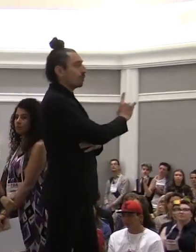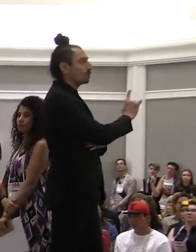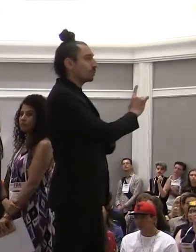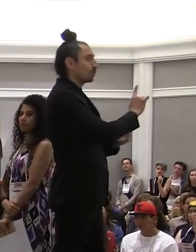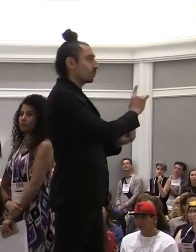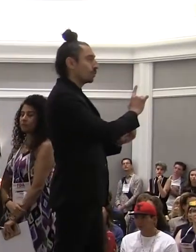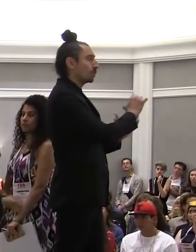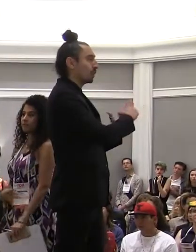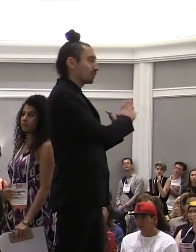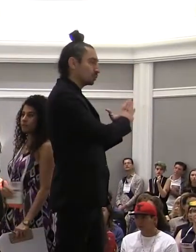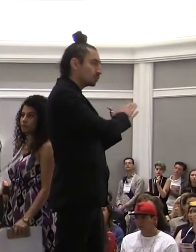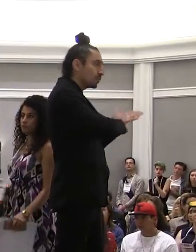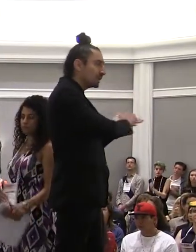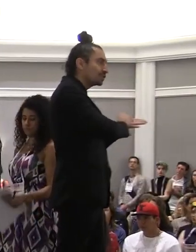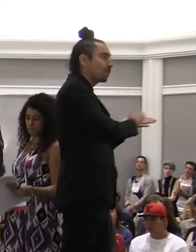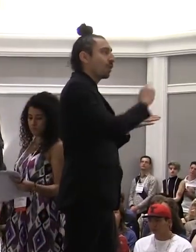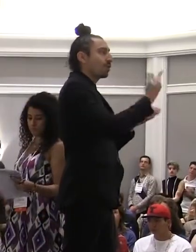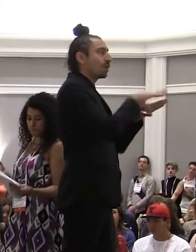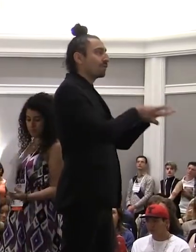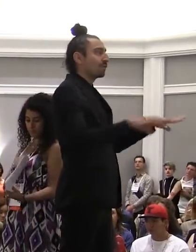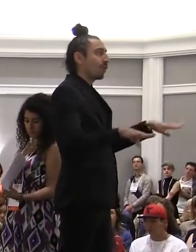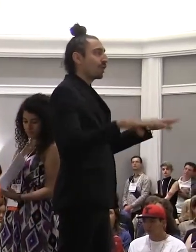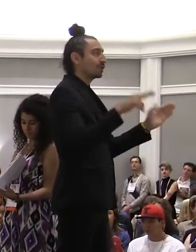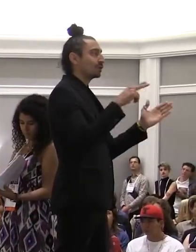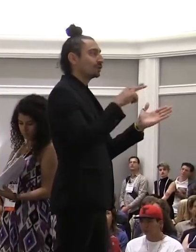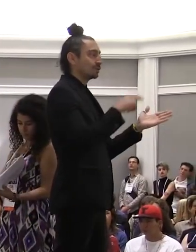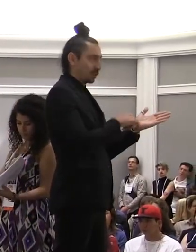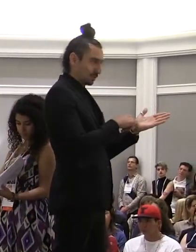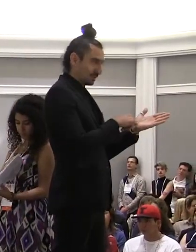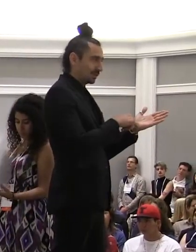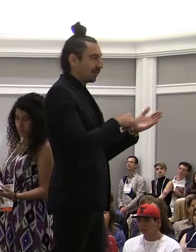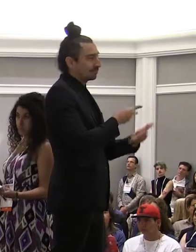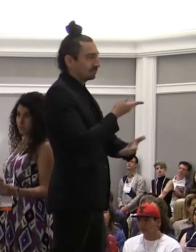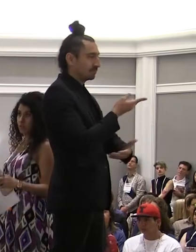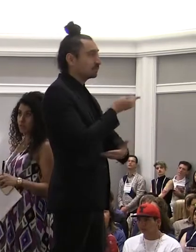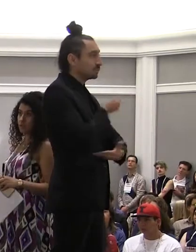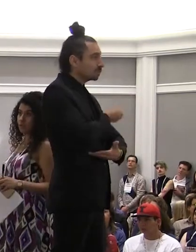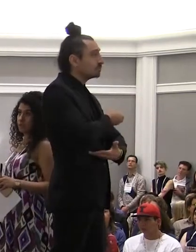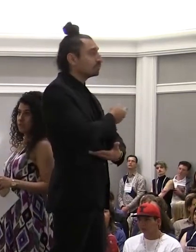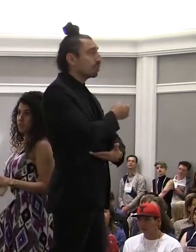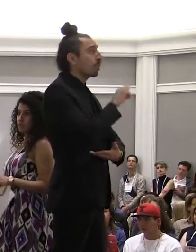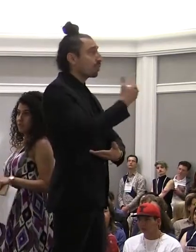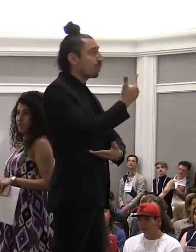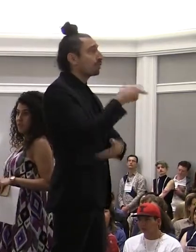which is on the third floor and it's a comfy space, right across from our conference office. I'm going to keep the mic